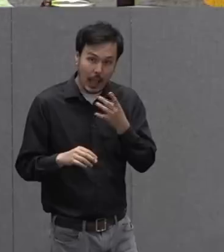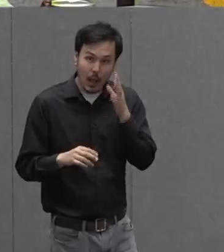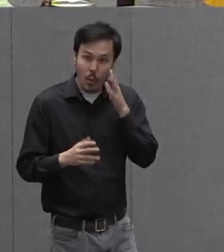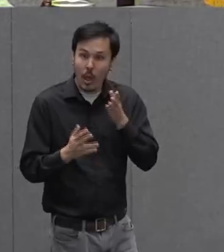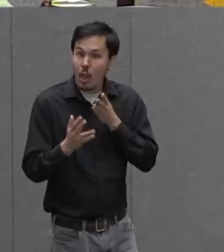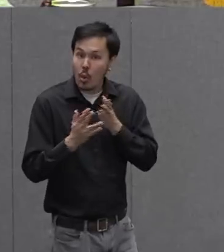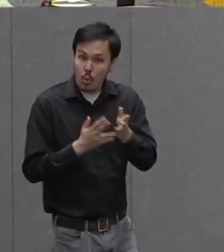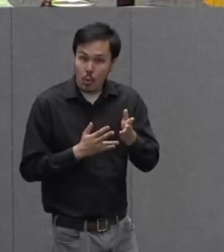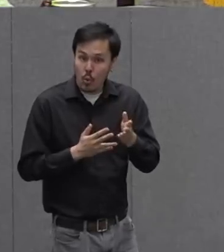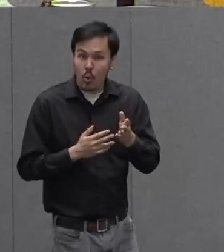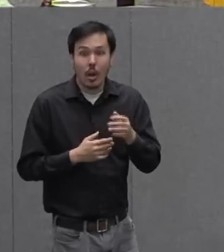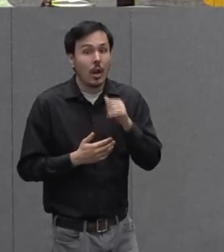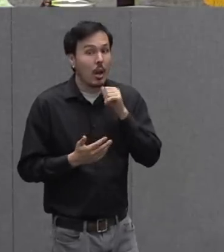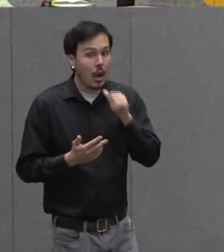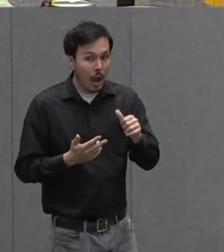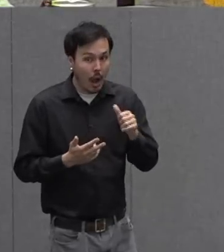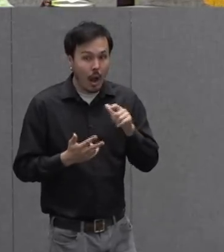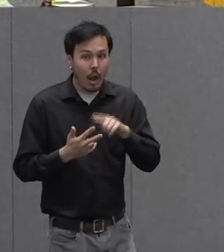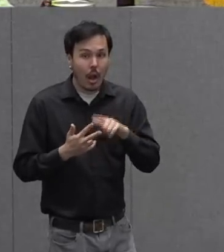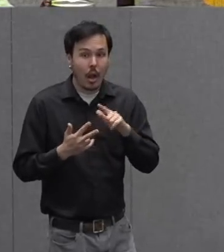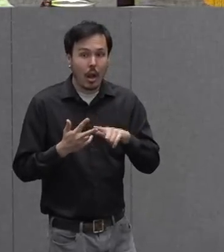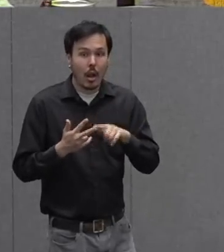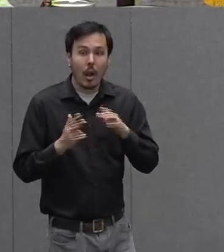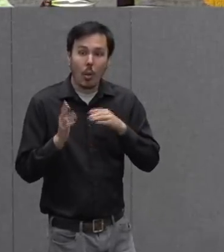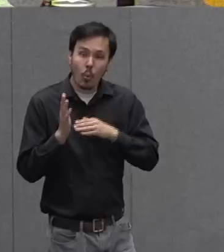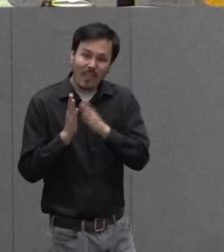not shine through, or will be reflected?